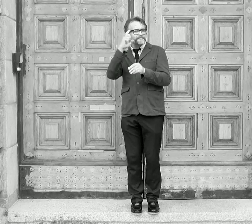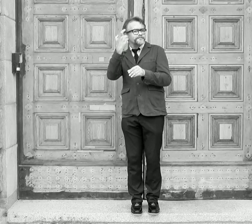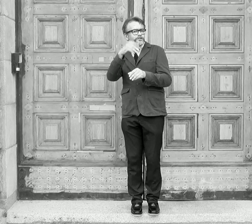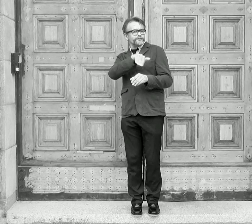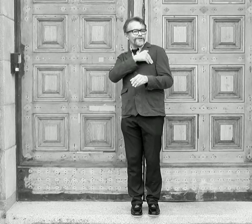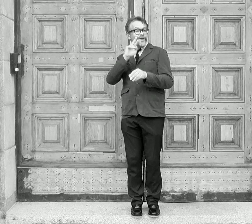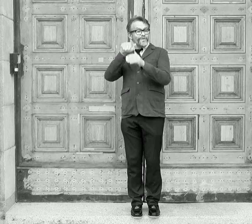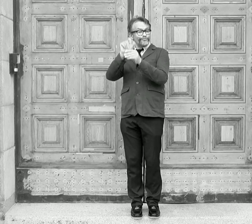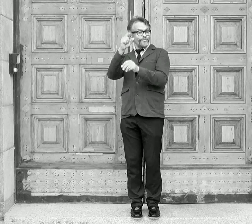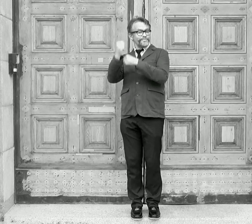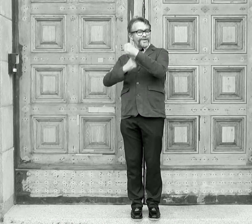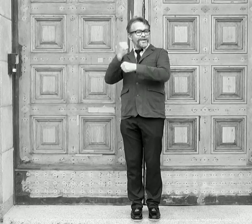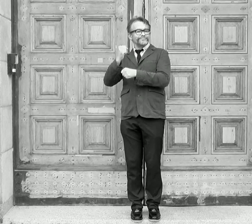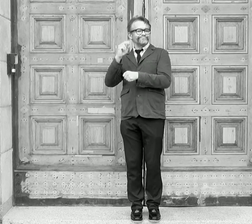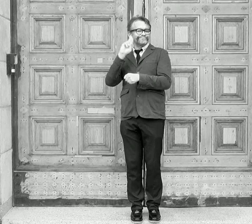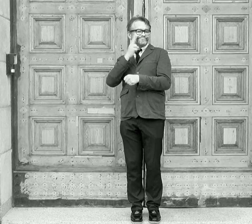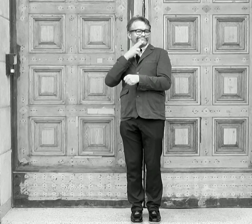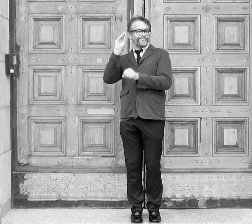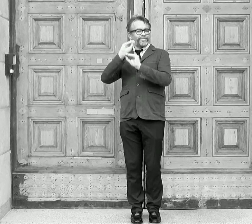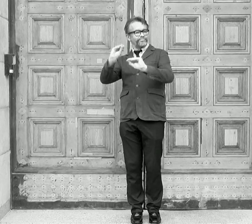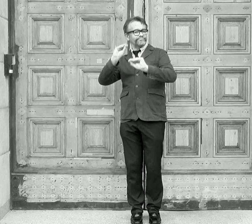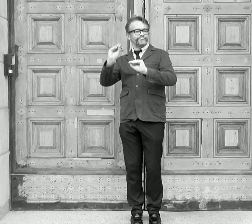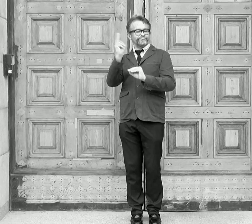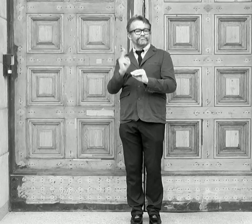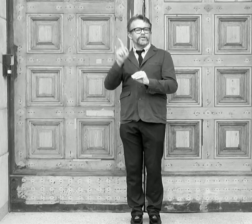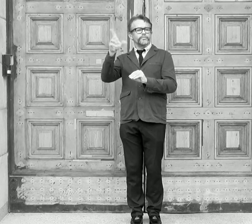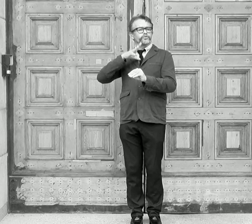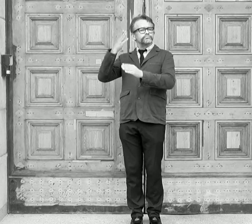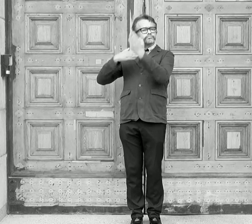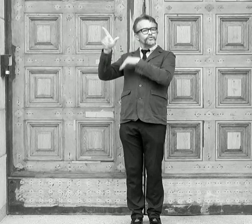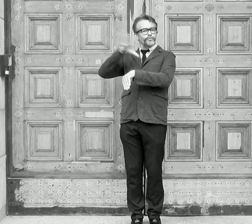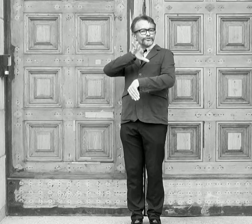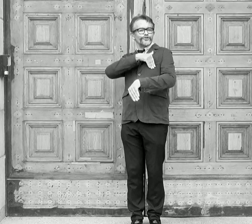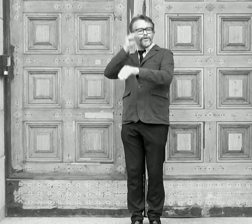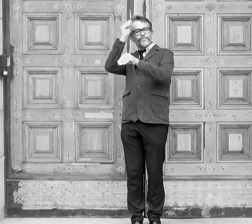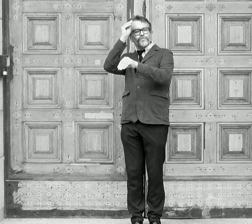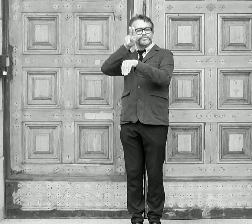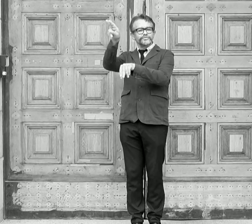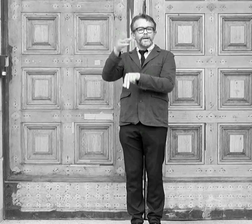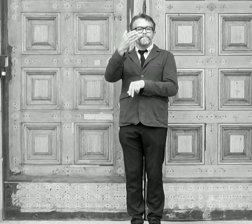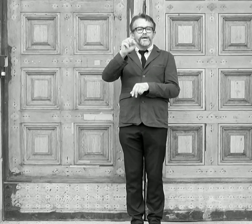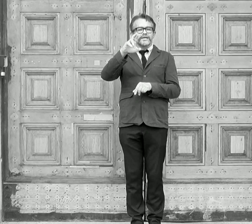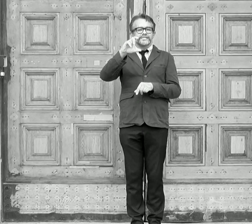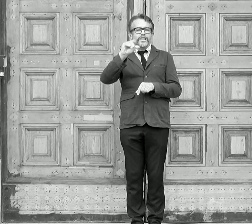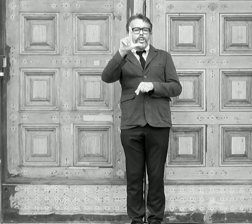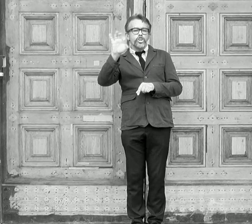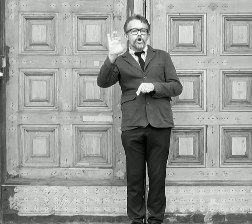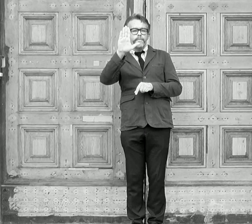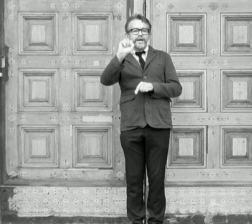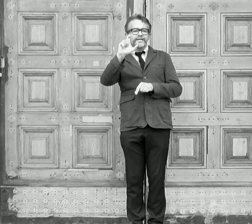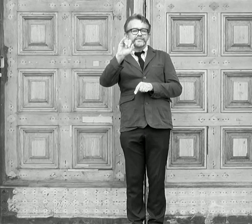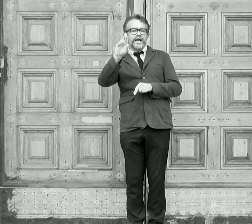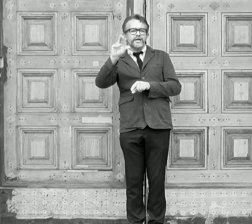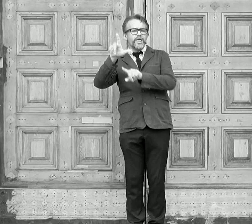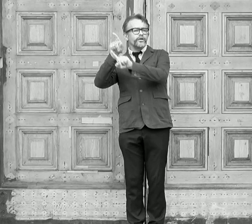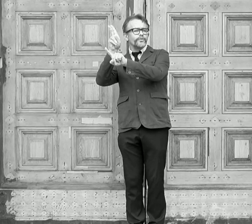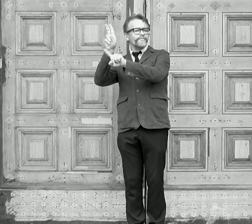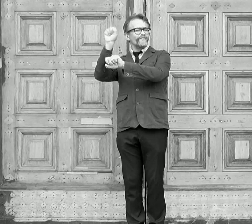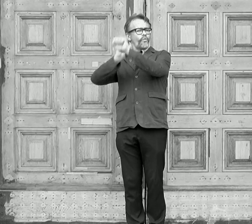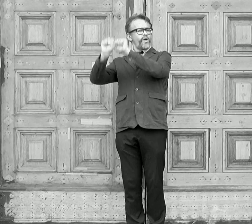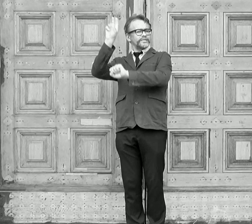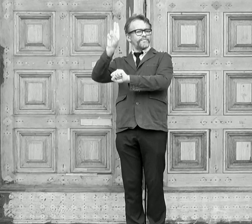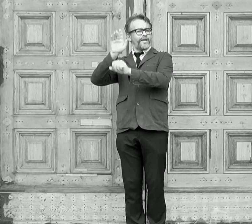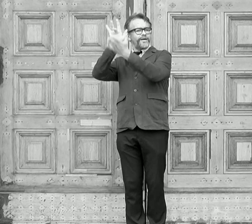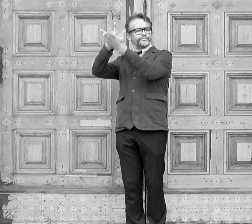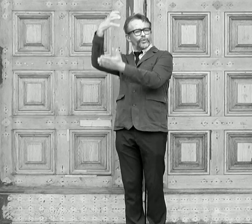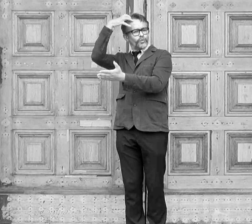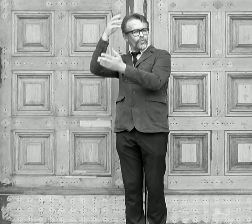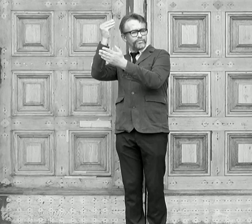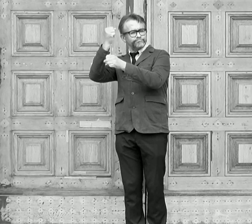In this period was admitted to the Institute the pupil of a painting studio M. Bacciarelli